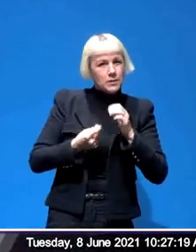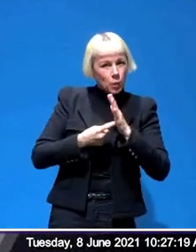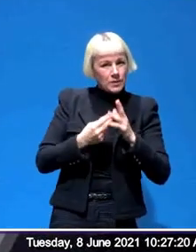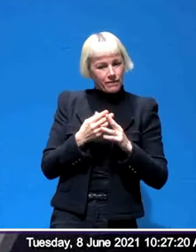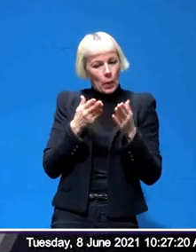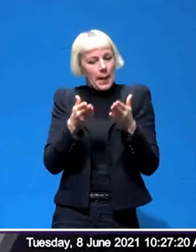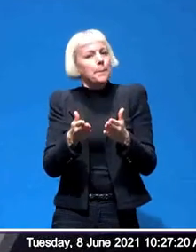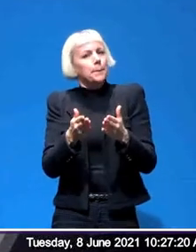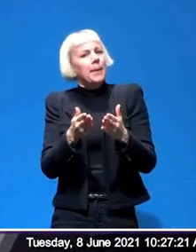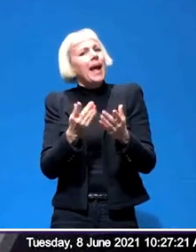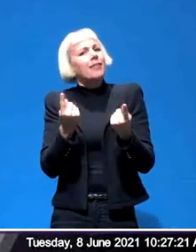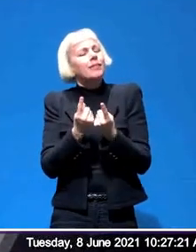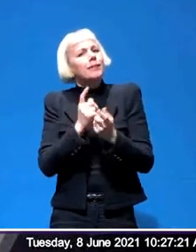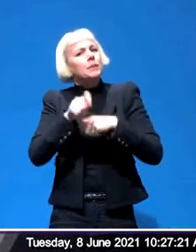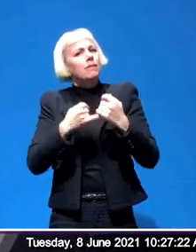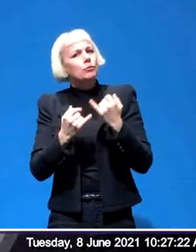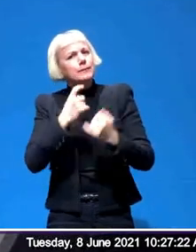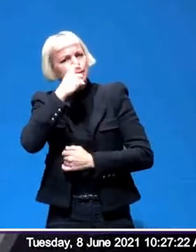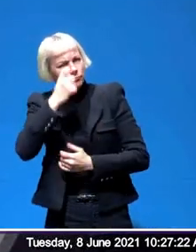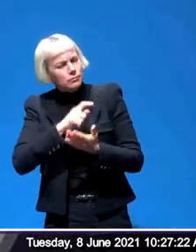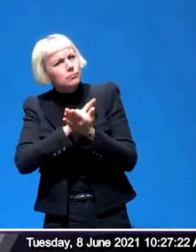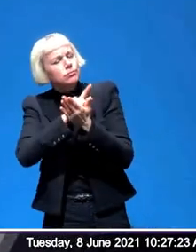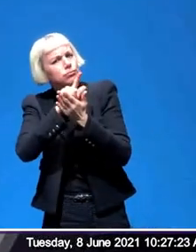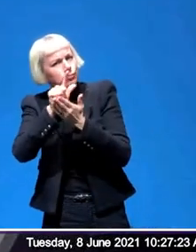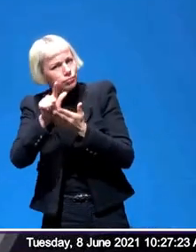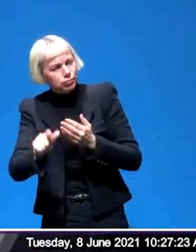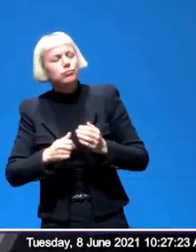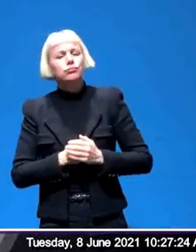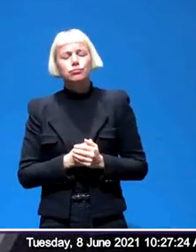in the later years of his time at N Street.